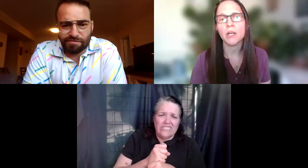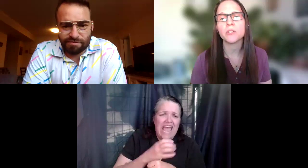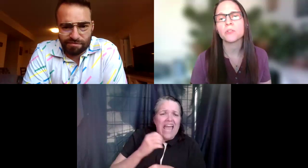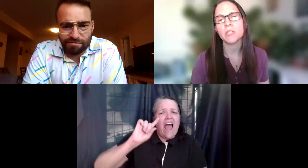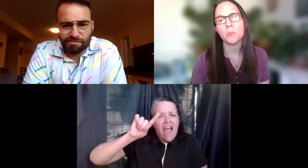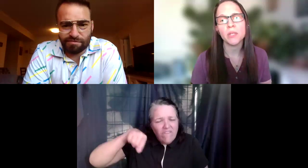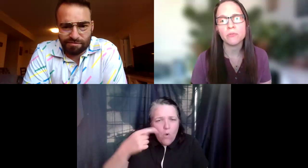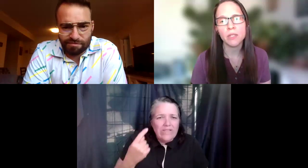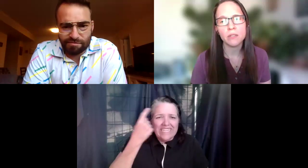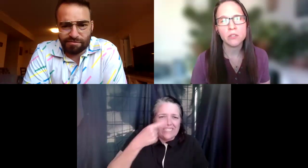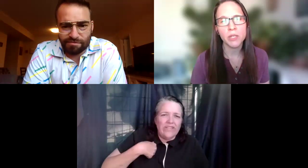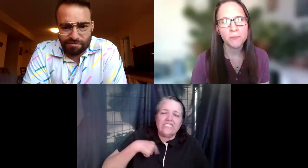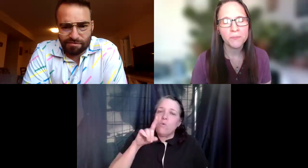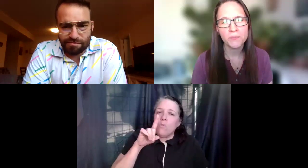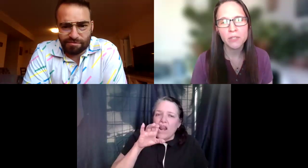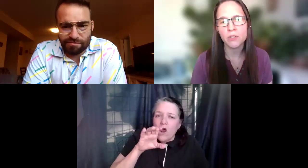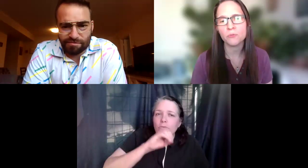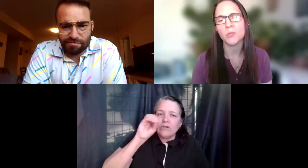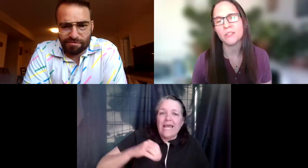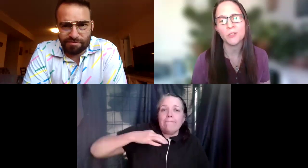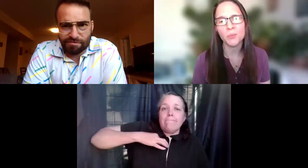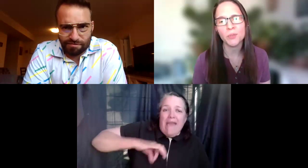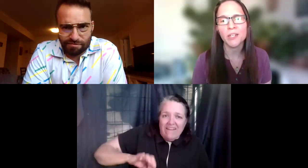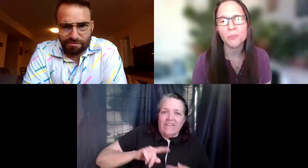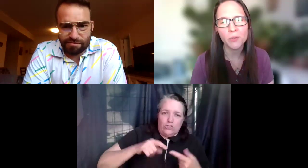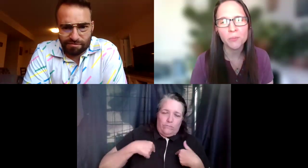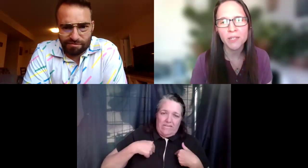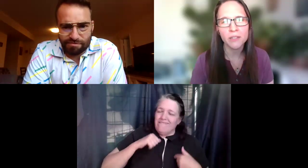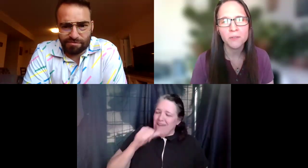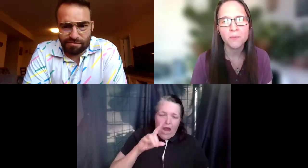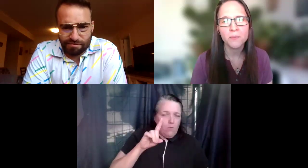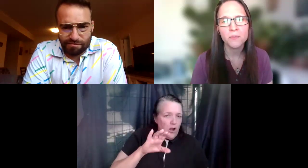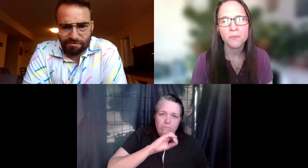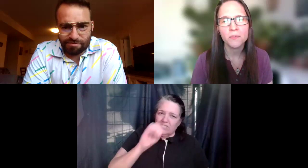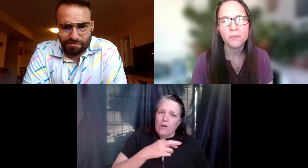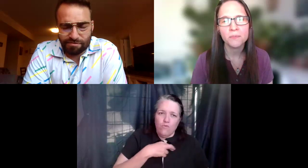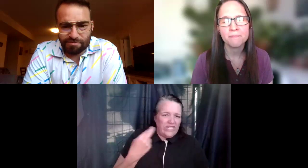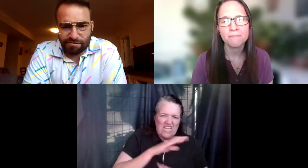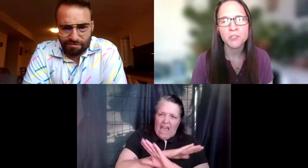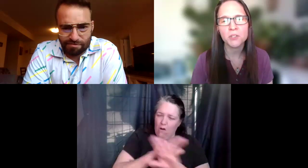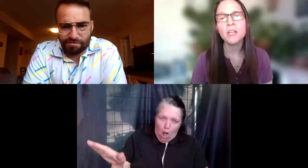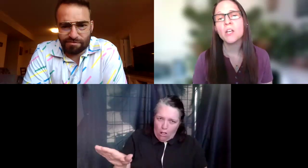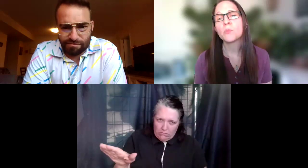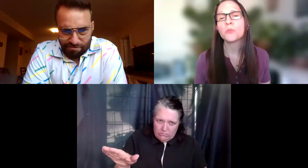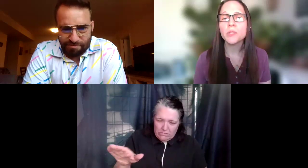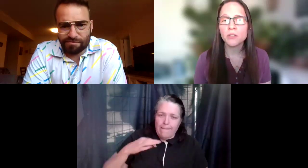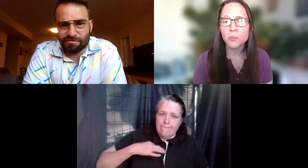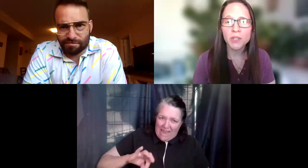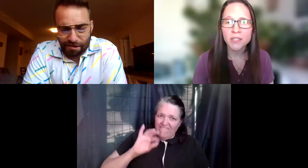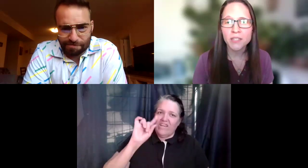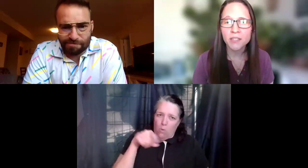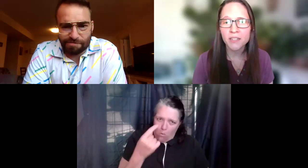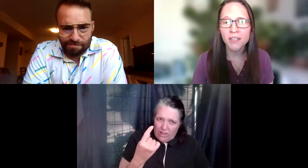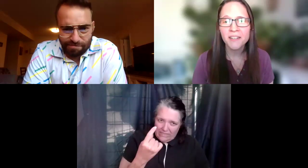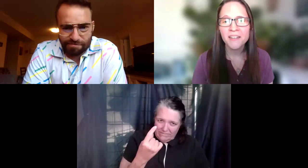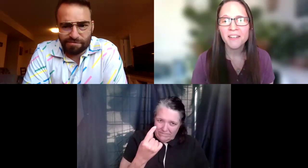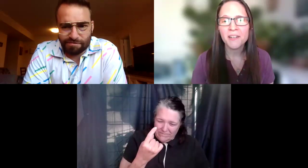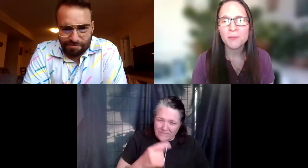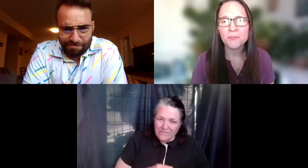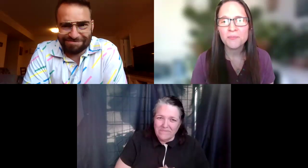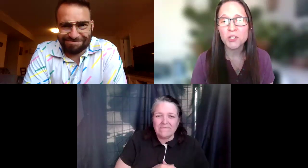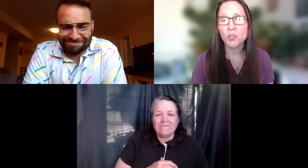100% benefit to me, even if we couldn't put that on paper medically. So, before we started the presentation tonight,